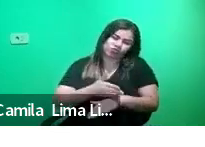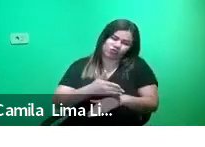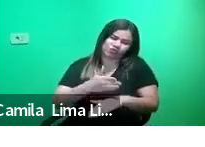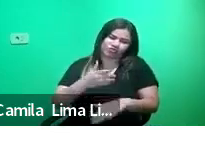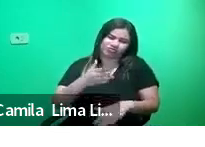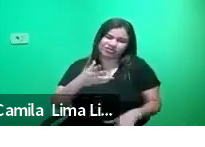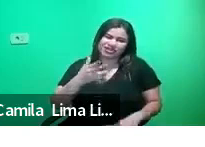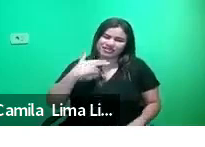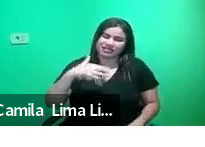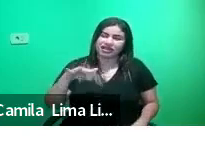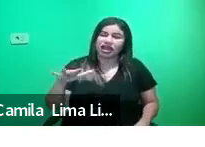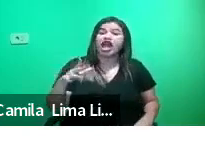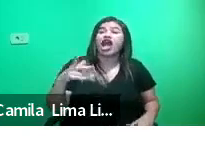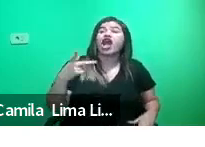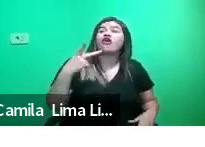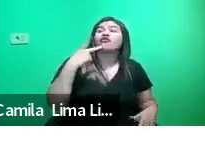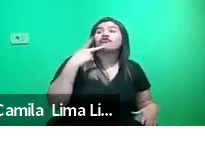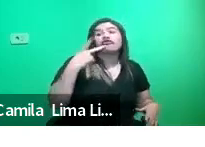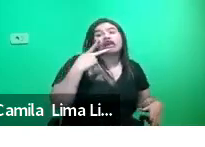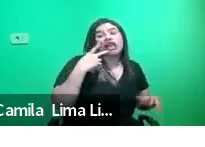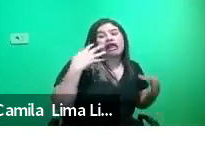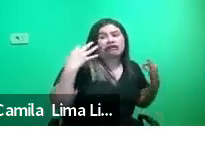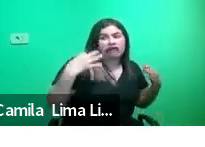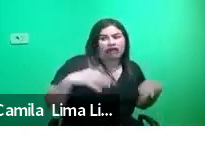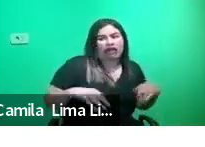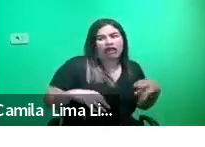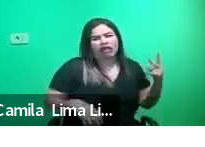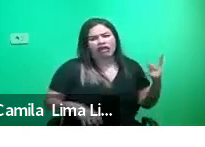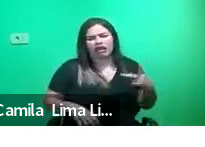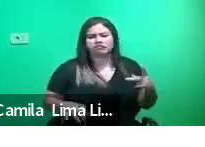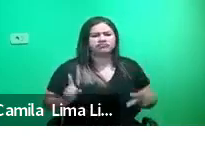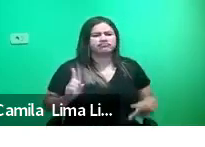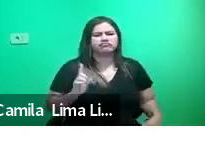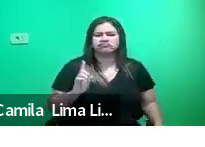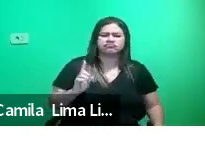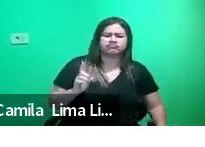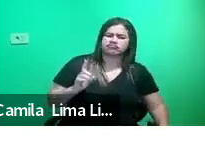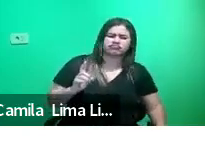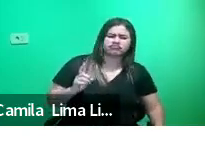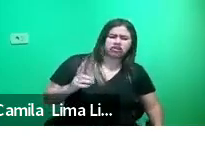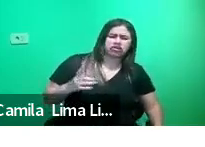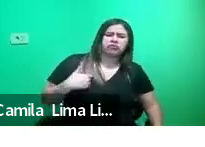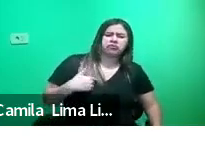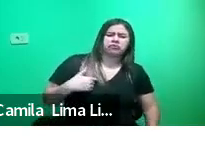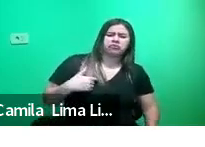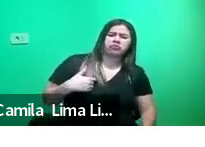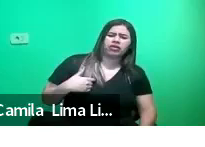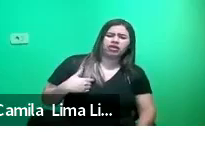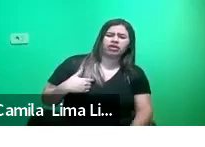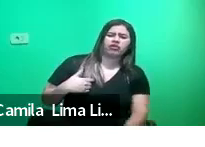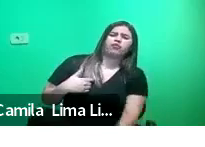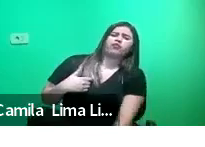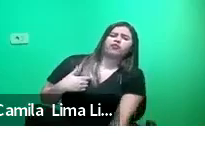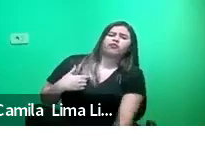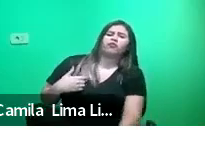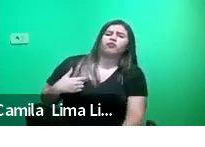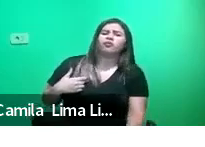Now, I'm Now I'm not endorsing this view I Now I'm not endorsing this view I I've i've no idea what the credibility credibility of this research